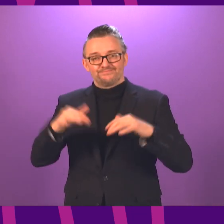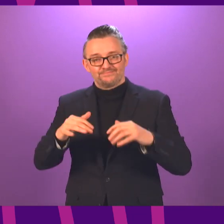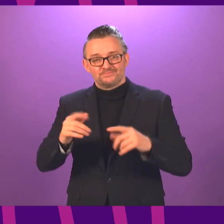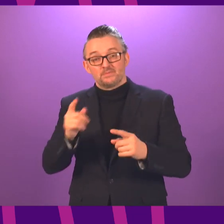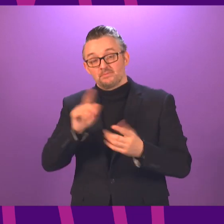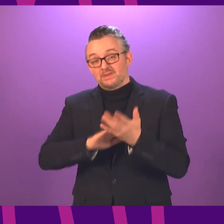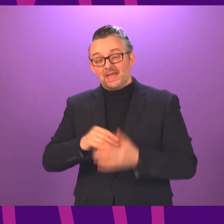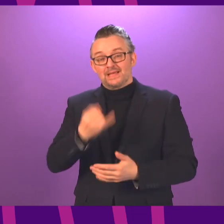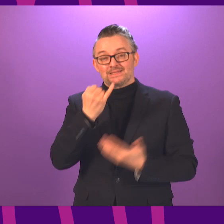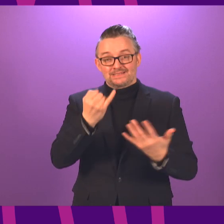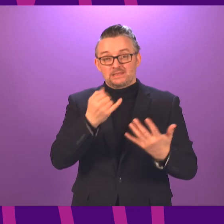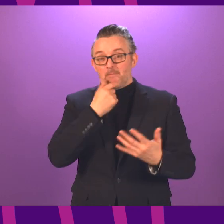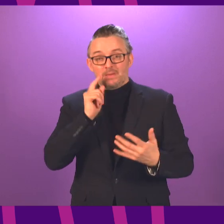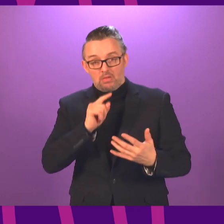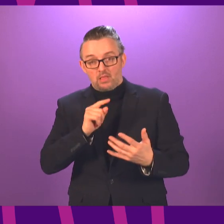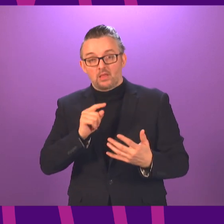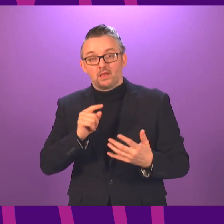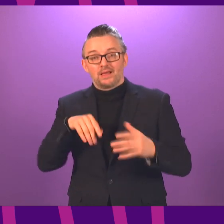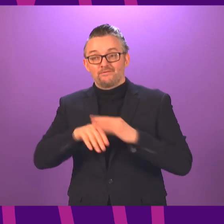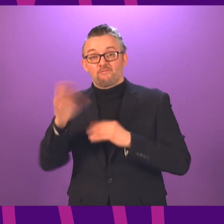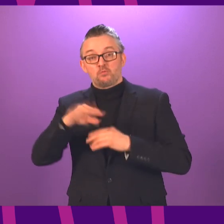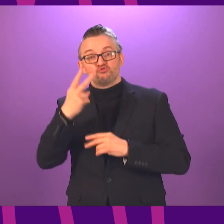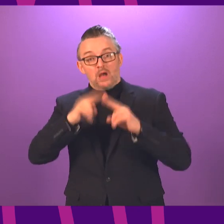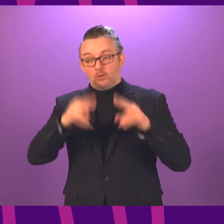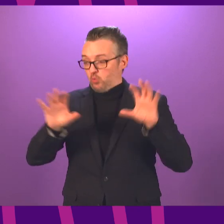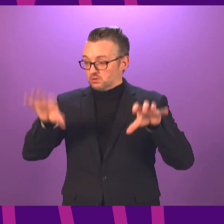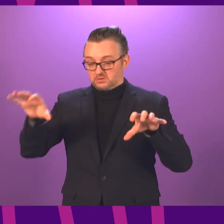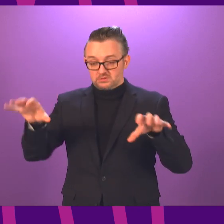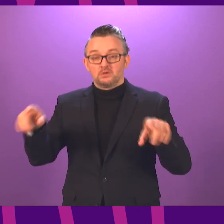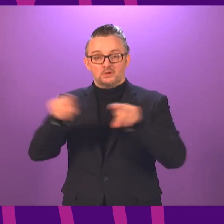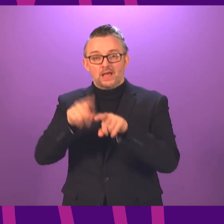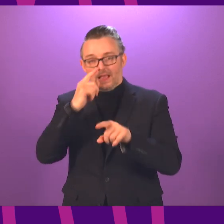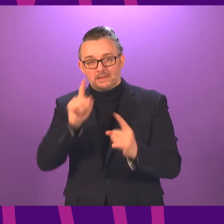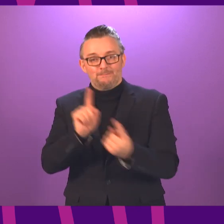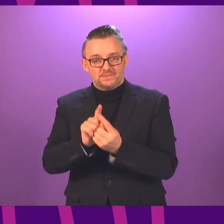six people from two households can meet together. In this phase, we will also begin the reopening